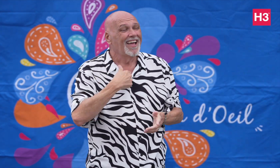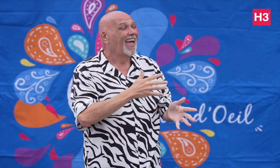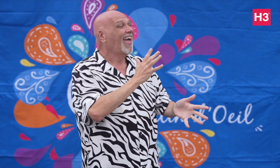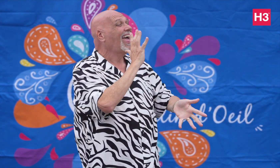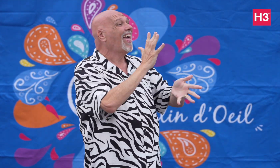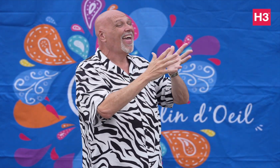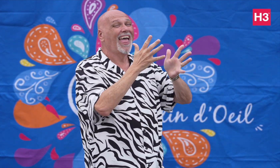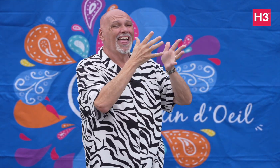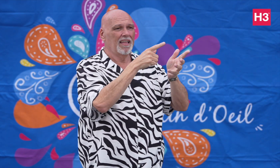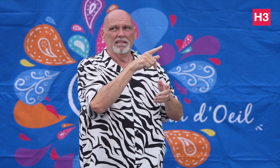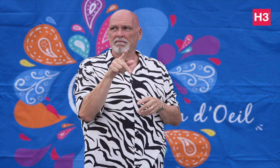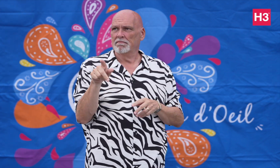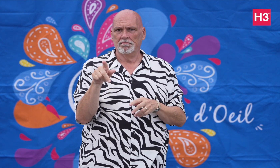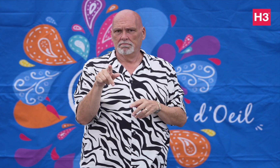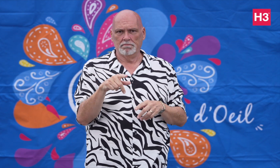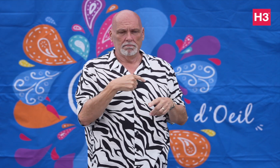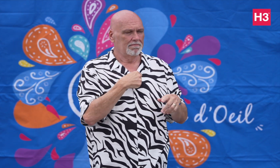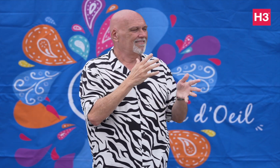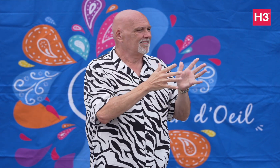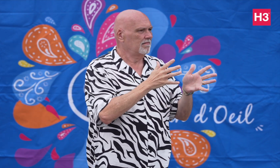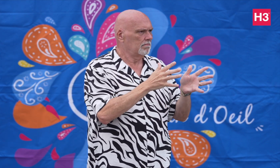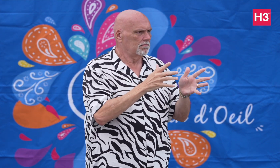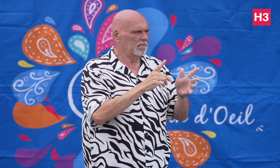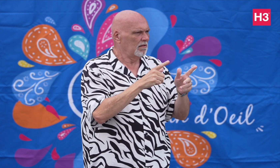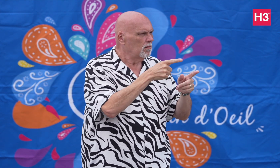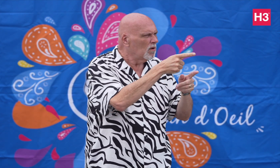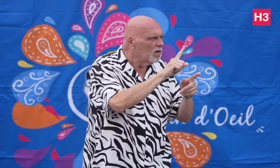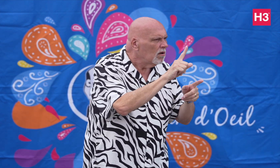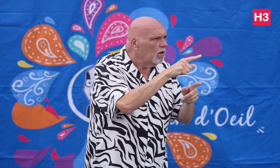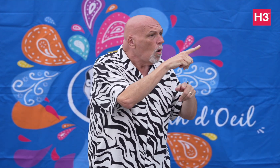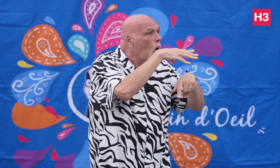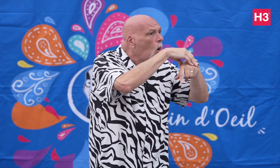in LSF — here’s the correct way. I tried to communicate with others in LSF,